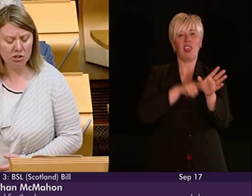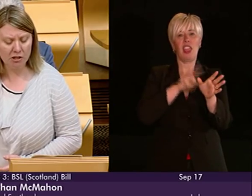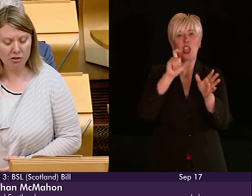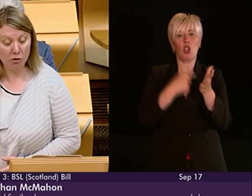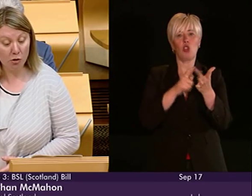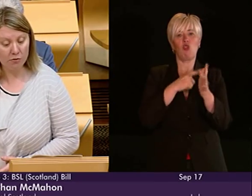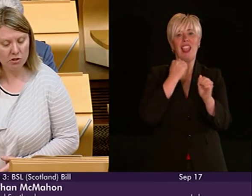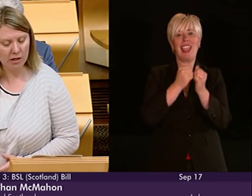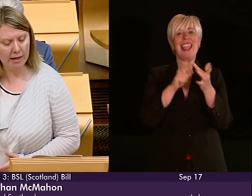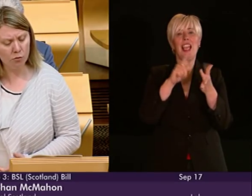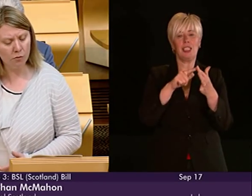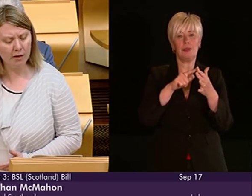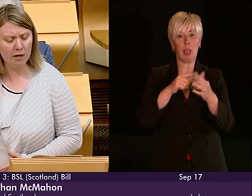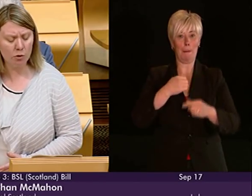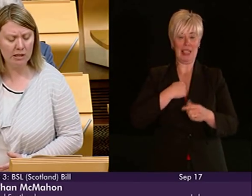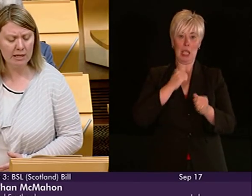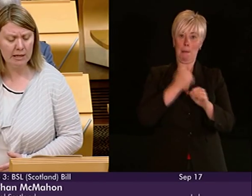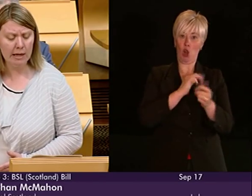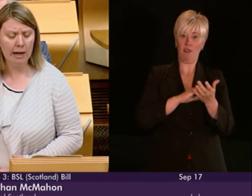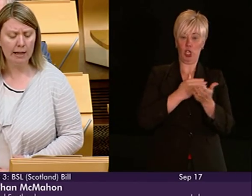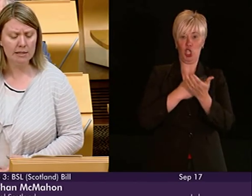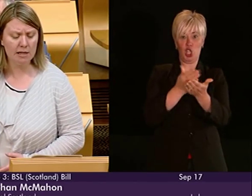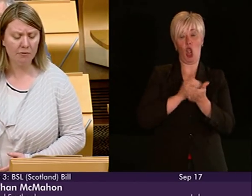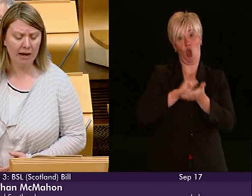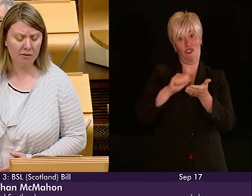Mark and I share a regional office, and I know the hard work that he and his staff,